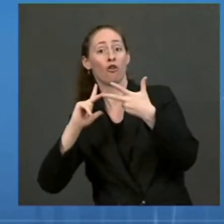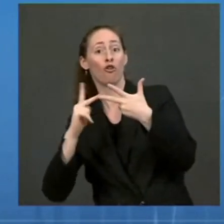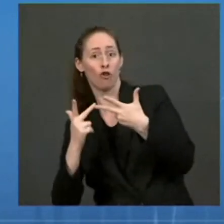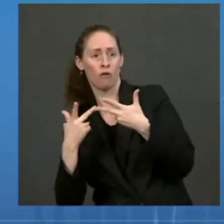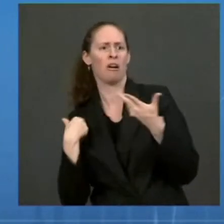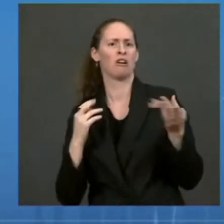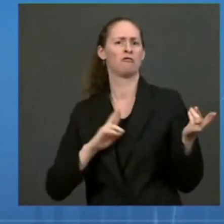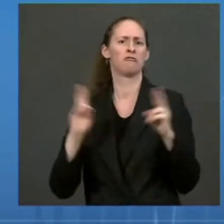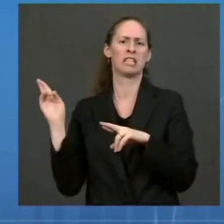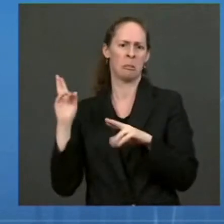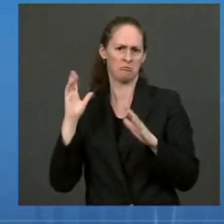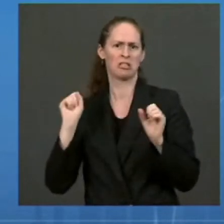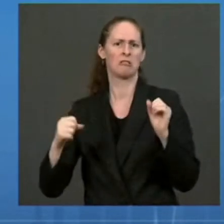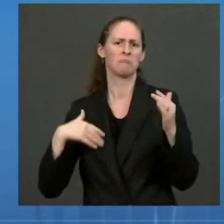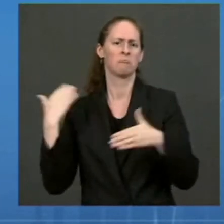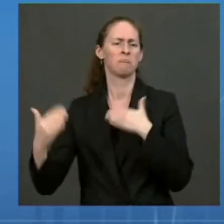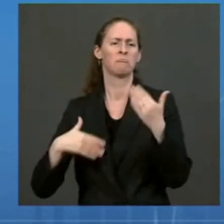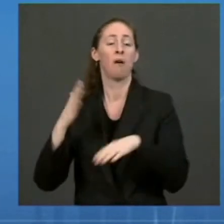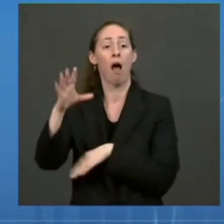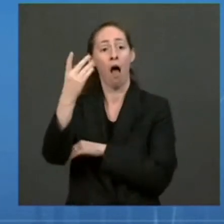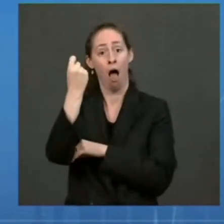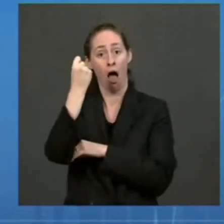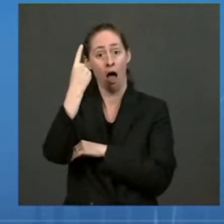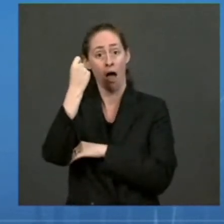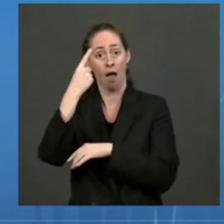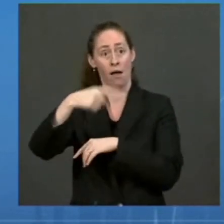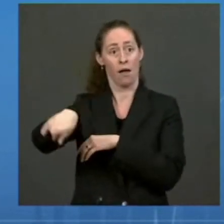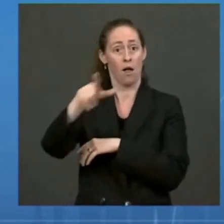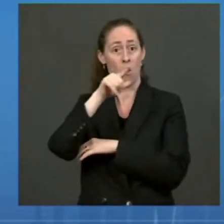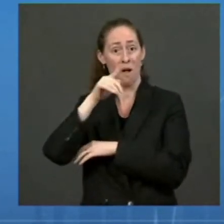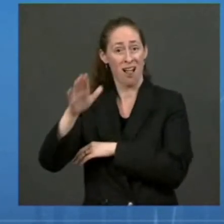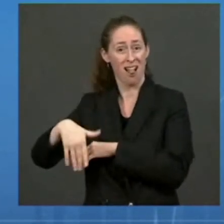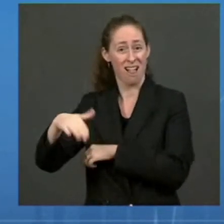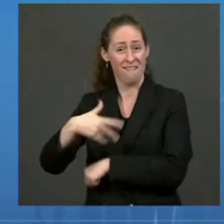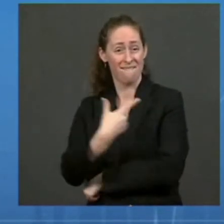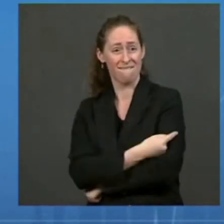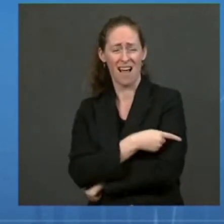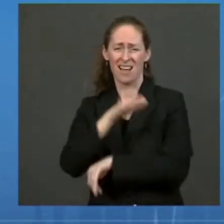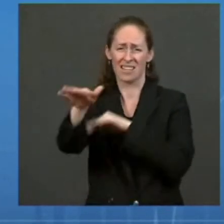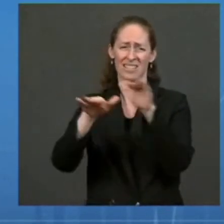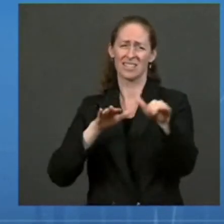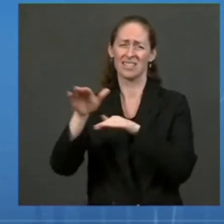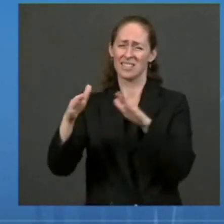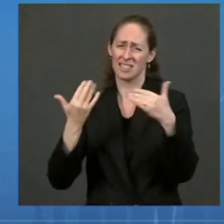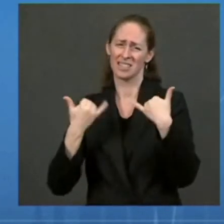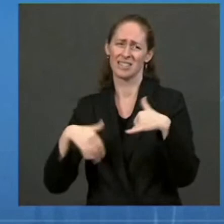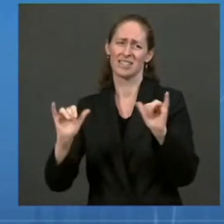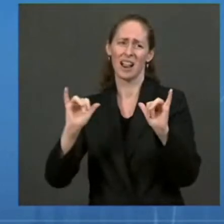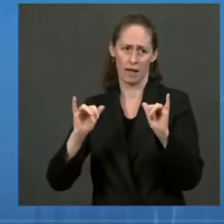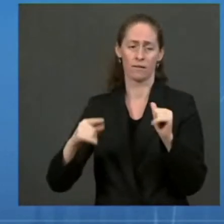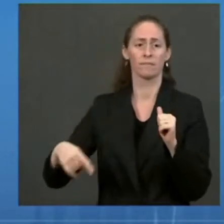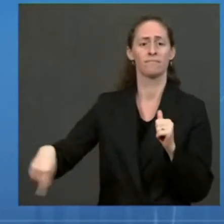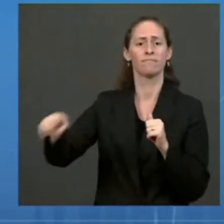OF BOOSTER SHOTS. AT THE SAME TIME, WE ARE CONTINUING EFFORTS TO EACH OF THOSE WHO HAVE NOT YET BEEN